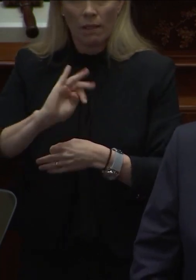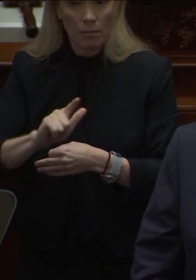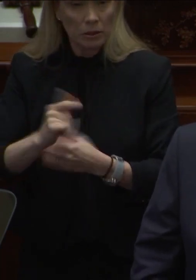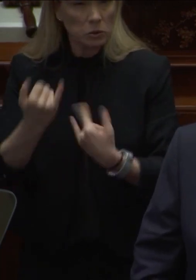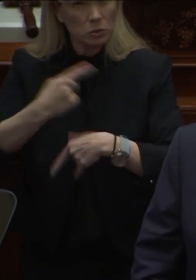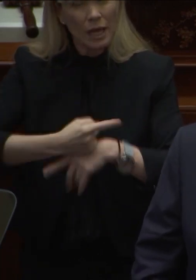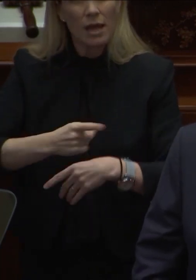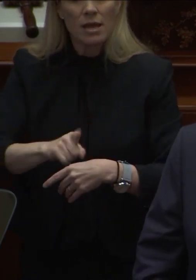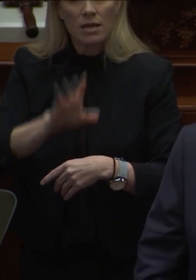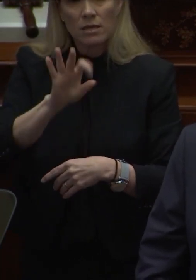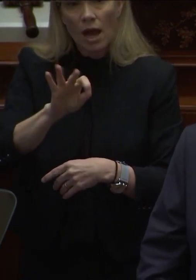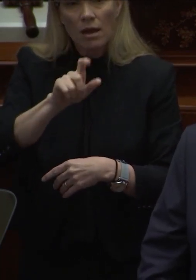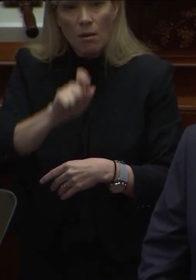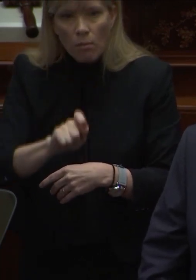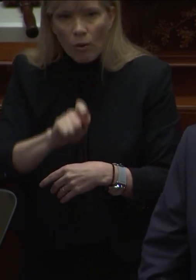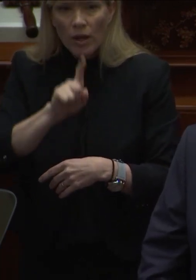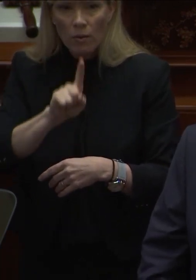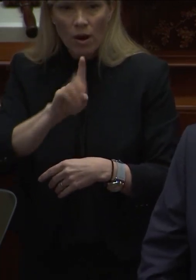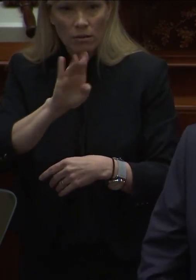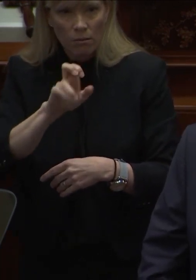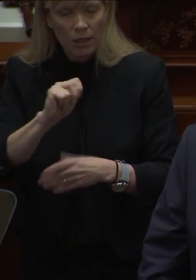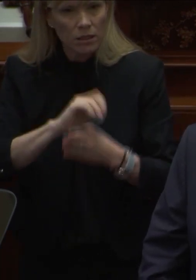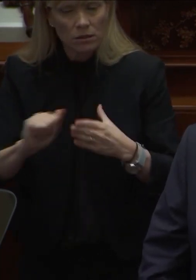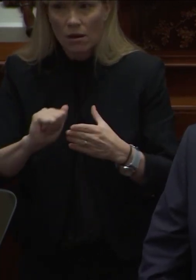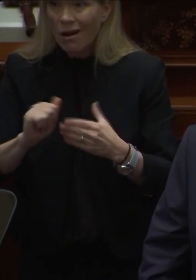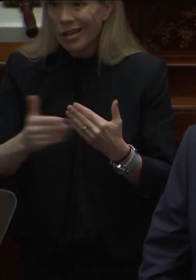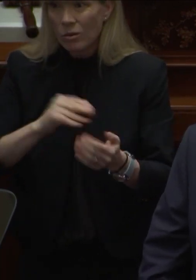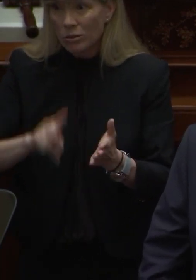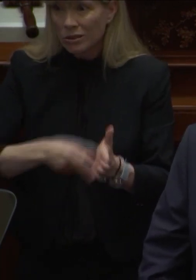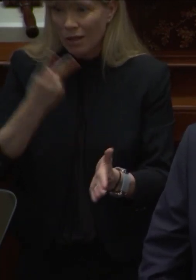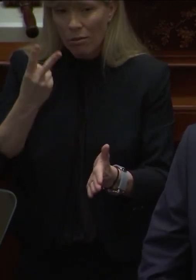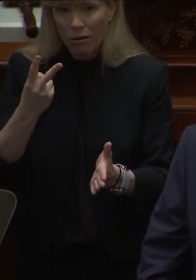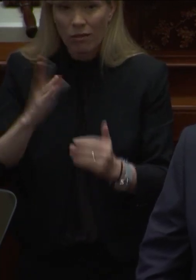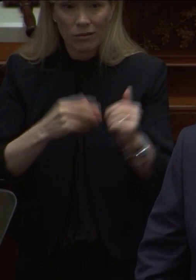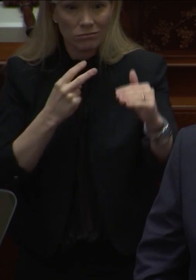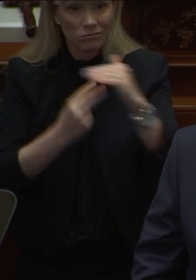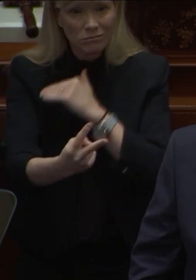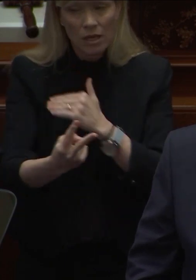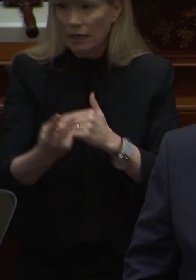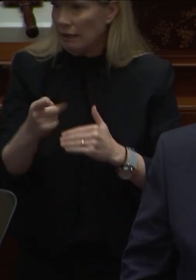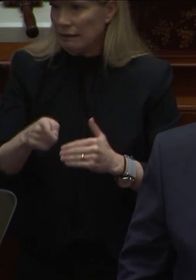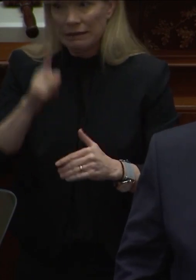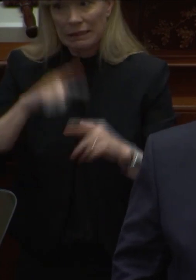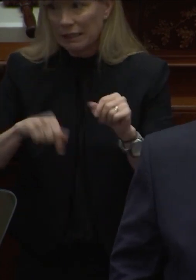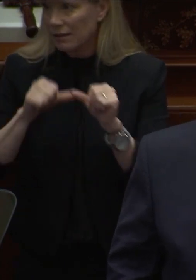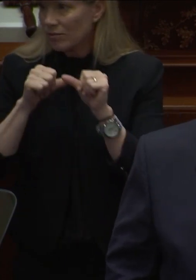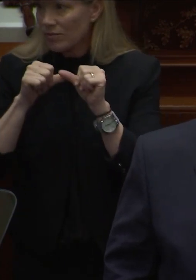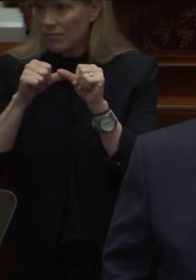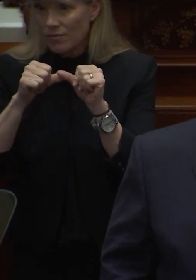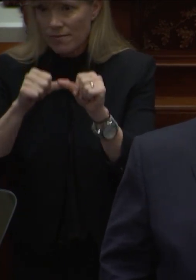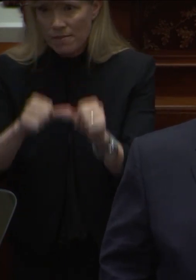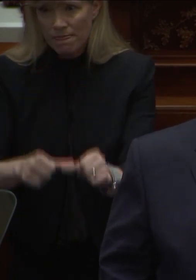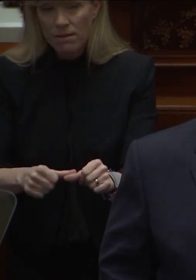$4.9 BILLION ON PENSIONS. INSTEAD THE BILL TODAY IS $9.1 BILLION. NEARLY DOUBLE.